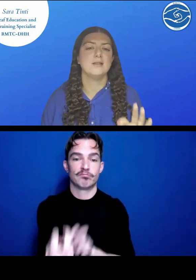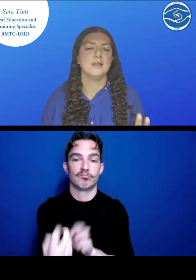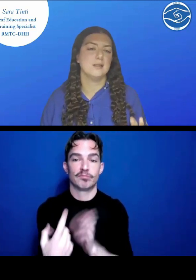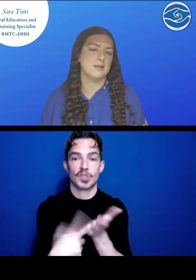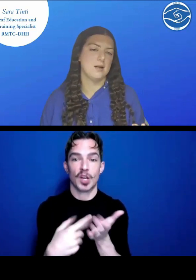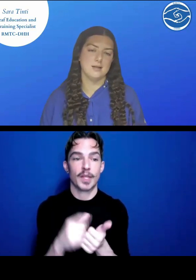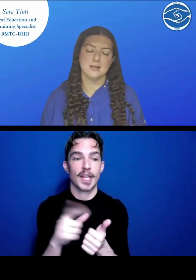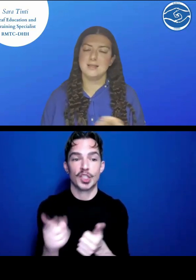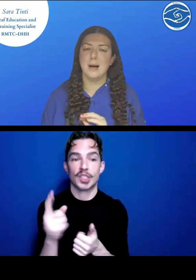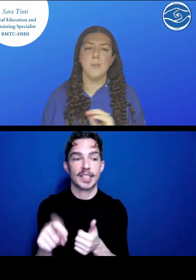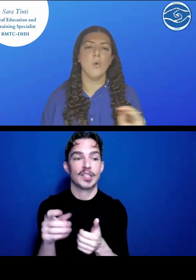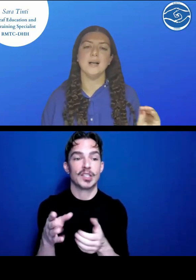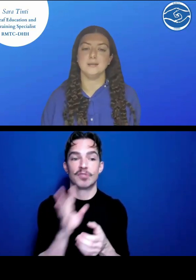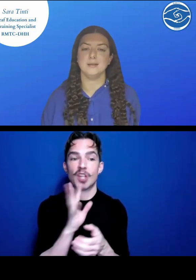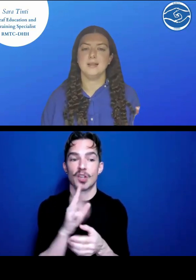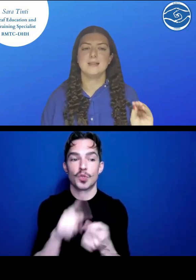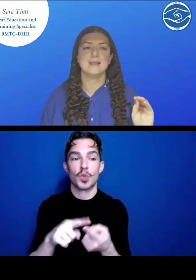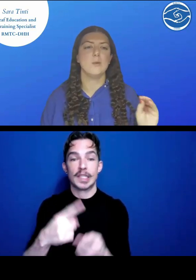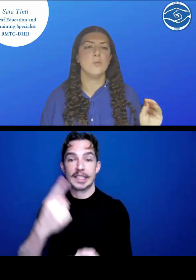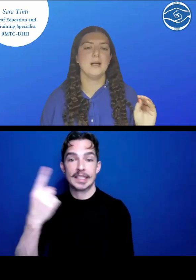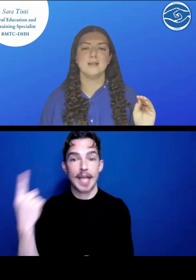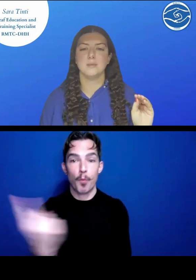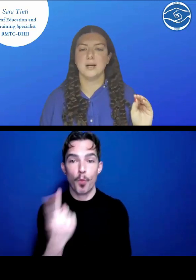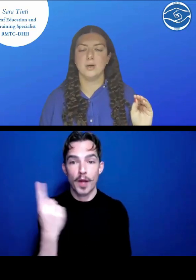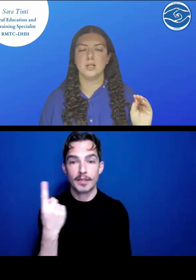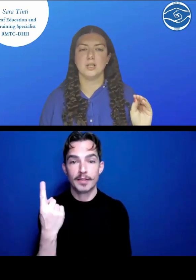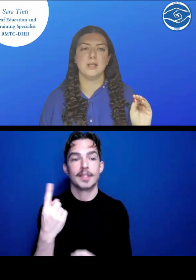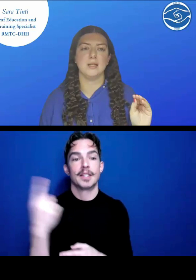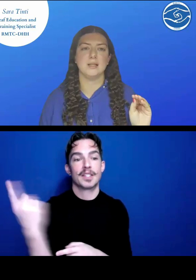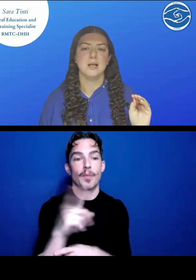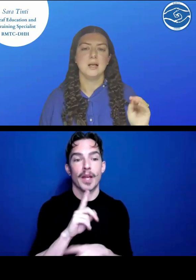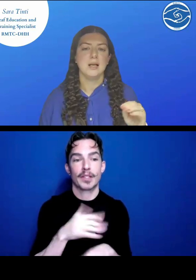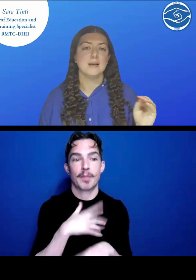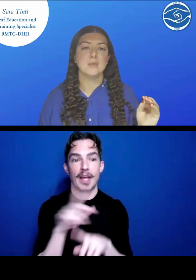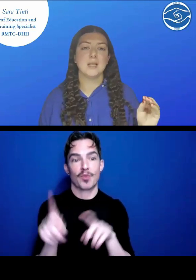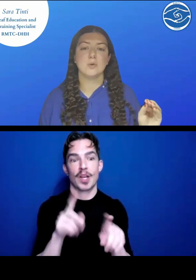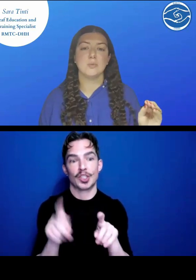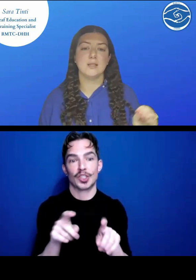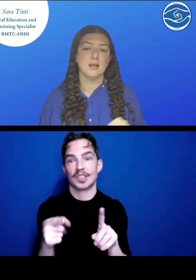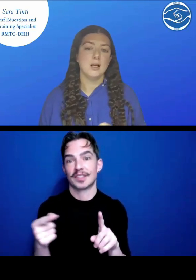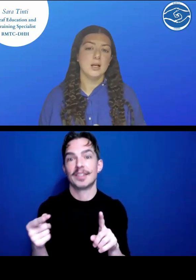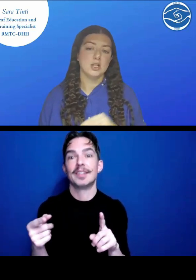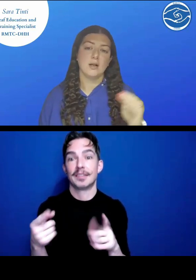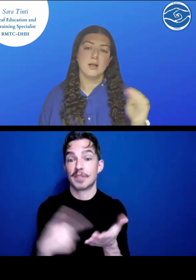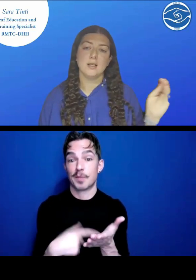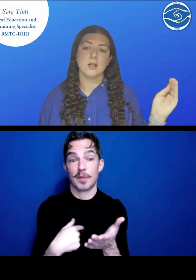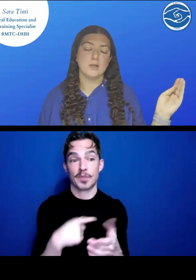just need to talk to someone. Someone answer my question because sometimes we're busy. Sherry is